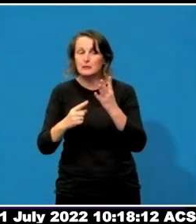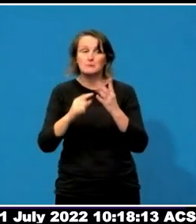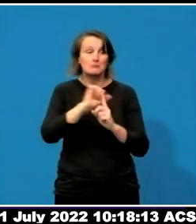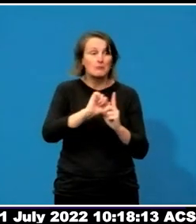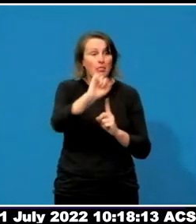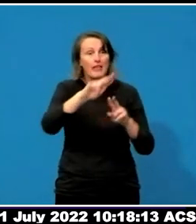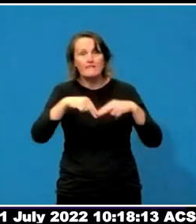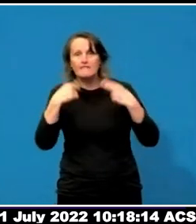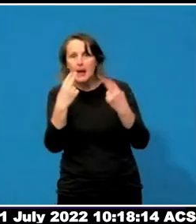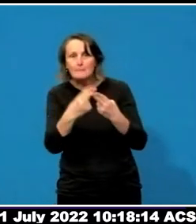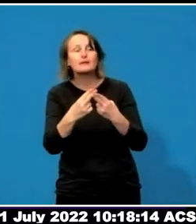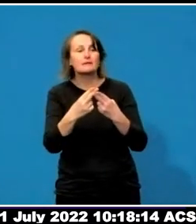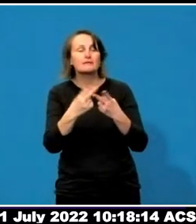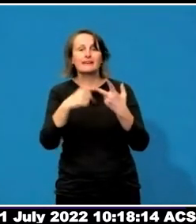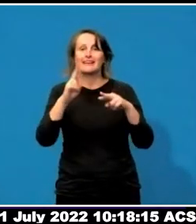have come in contact with child protection systems.